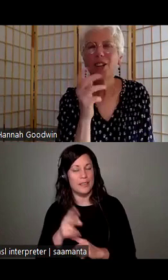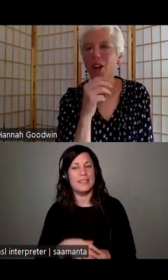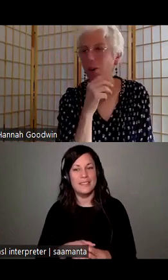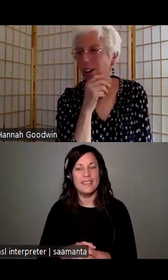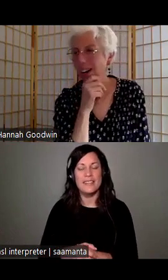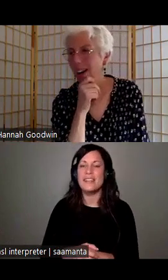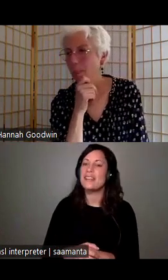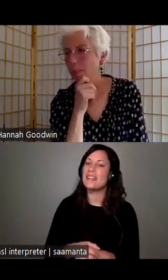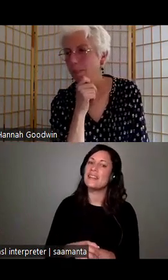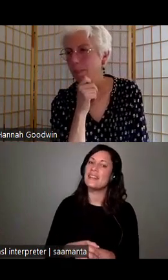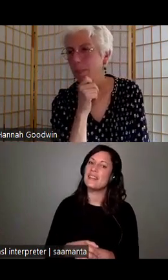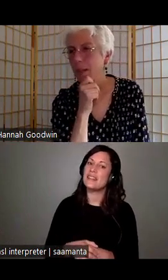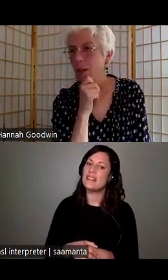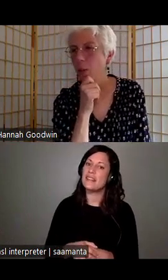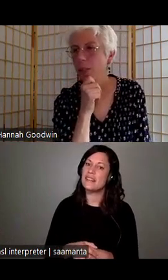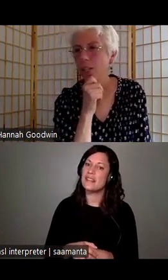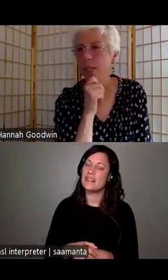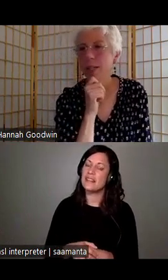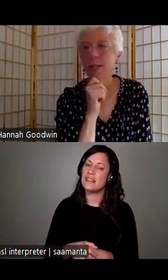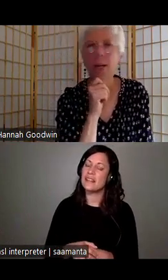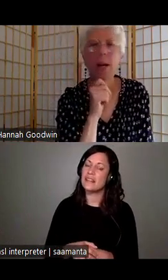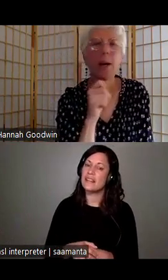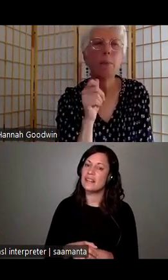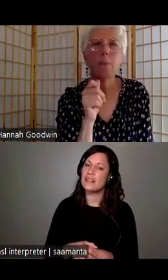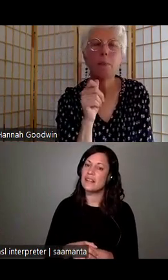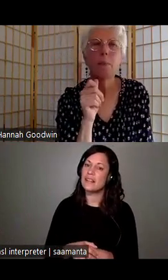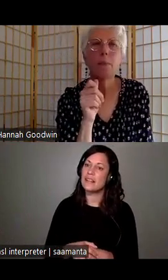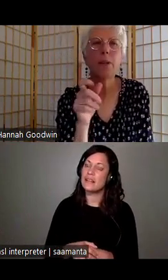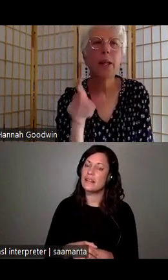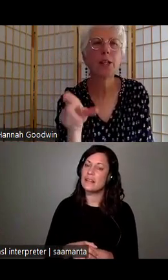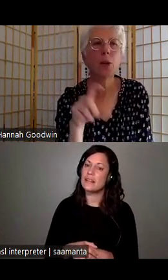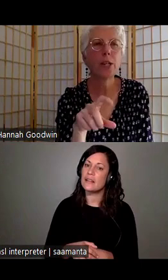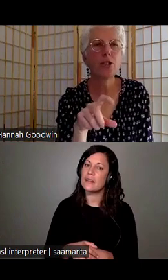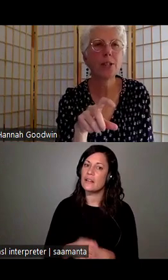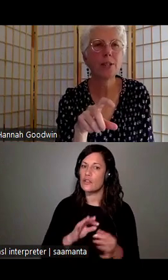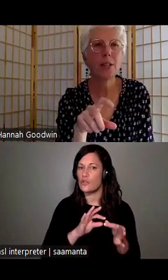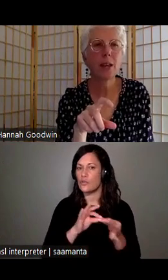There you go. SARAH: There you go. Which is related to questions